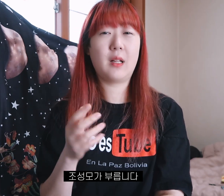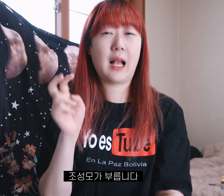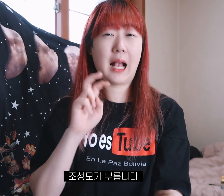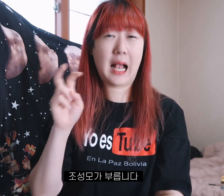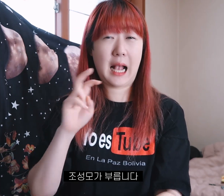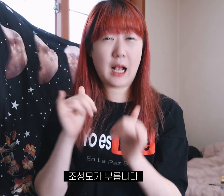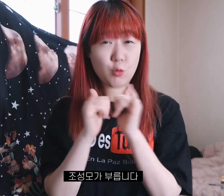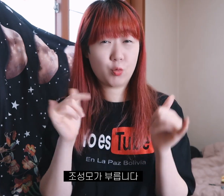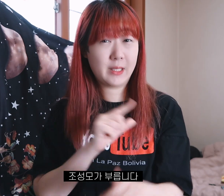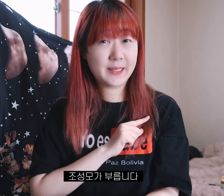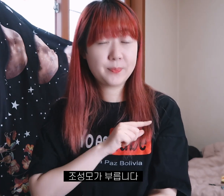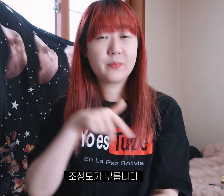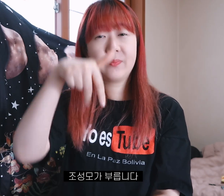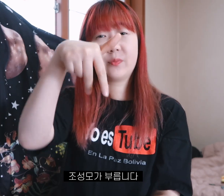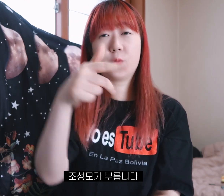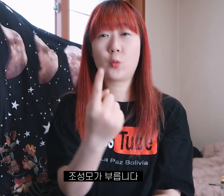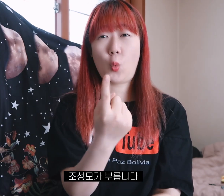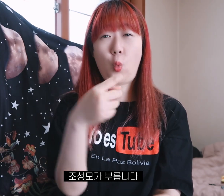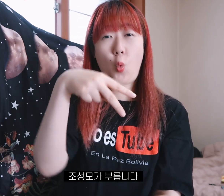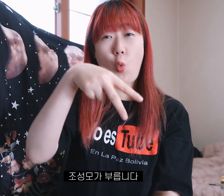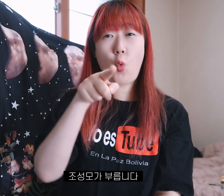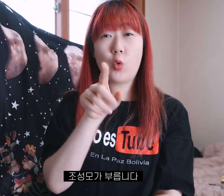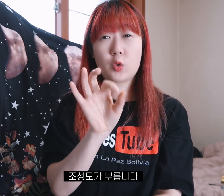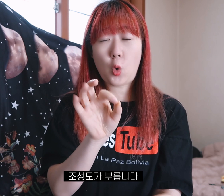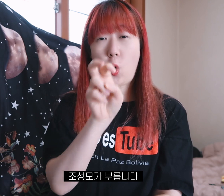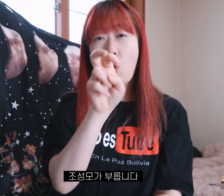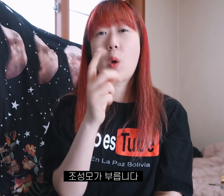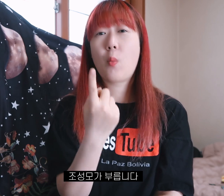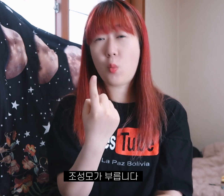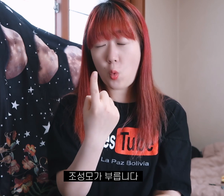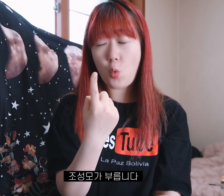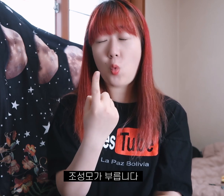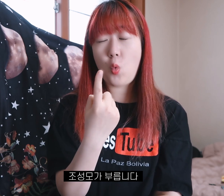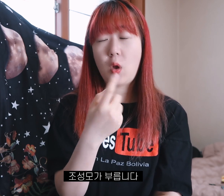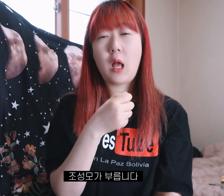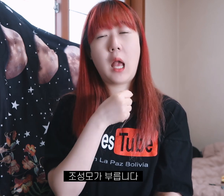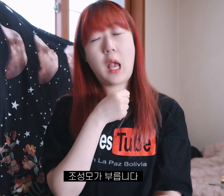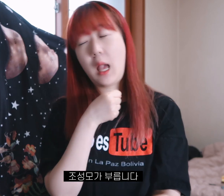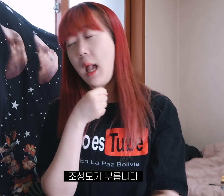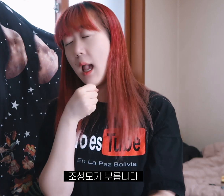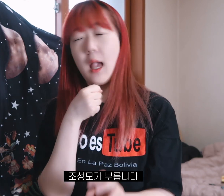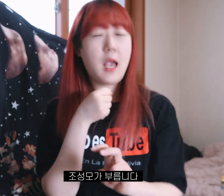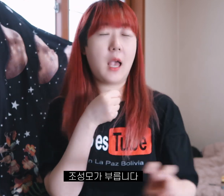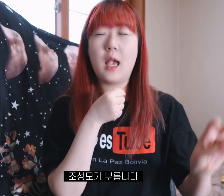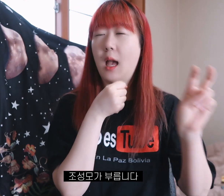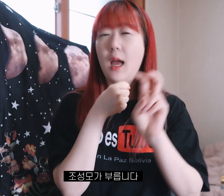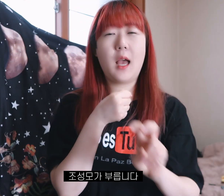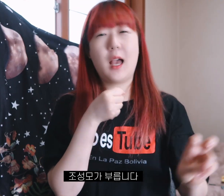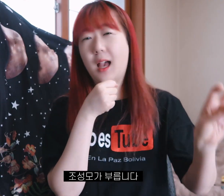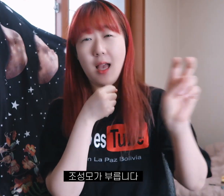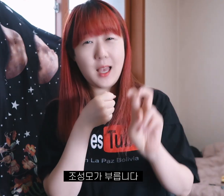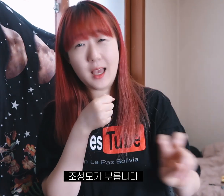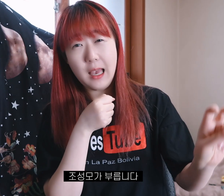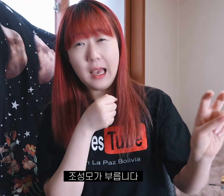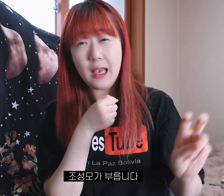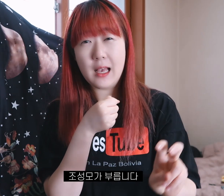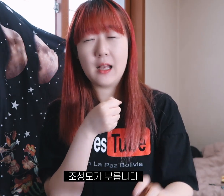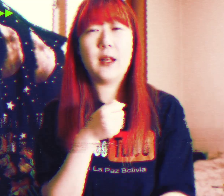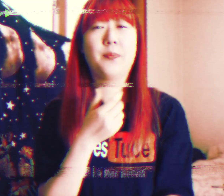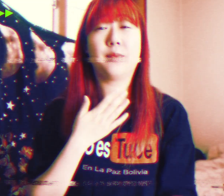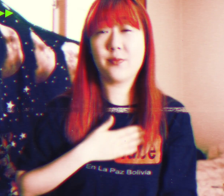Jo Sung-mo is calling.